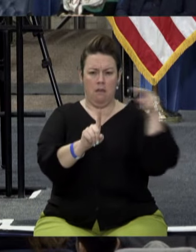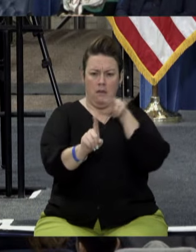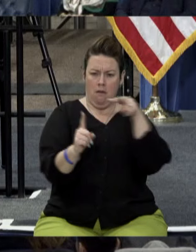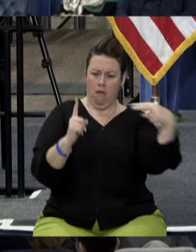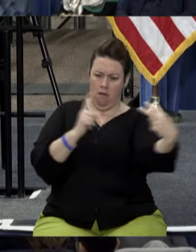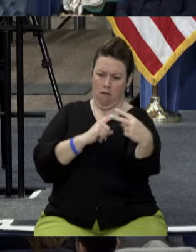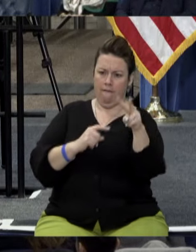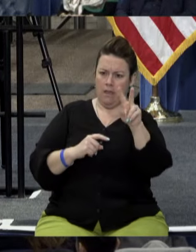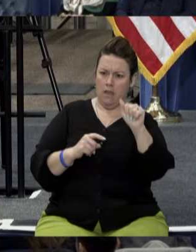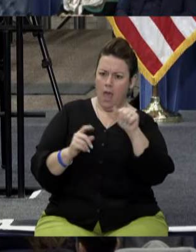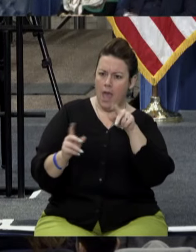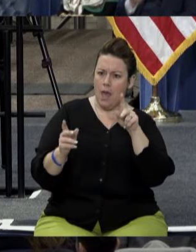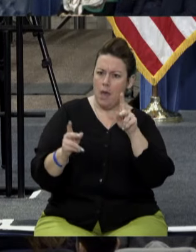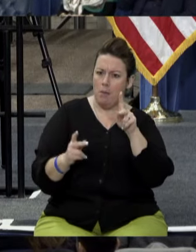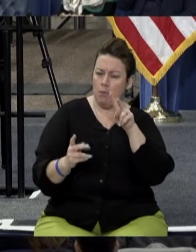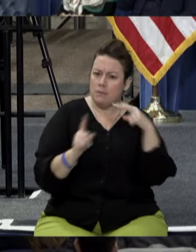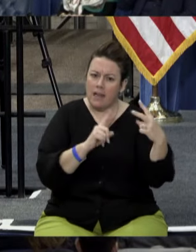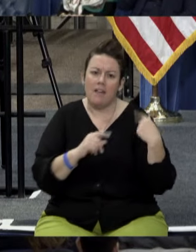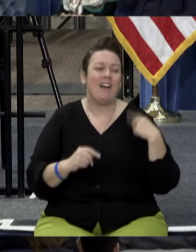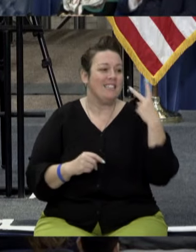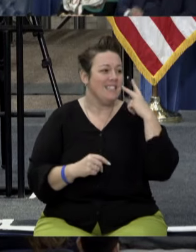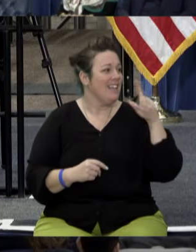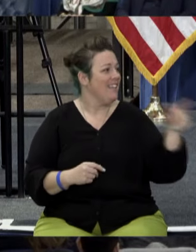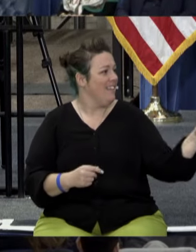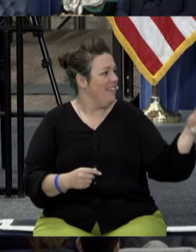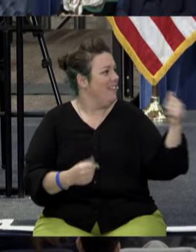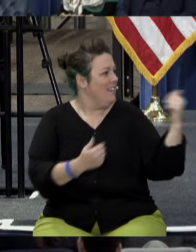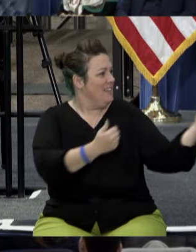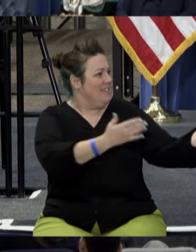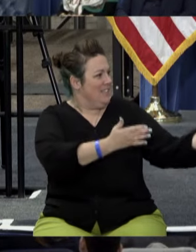looking at the things we do. And I see Miss Linda here, who -- I told somebody just a few minutes